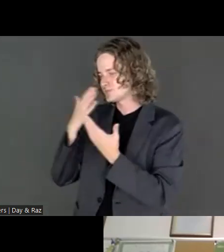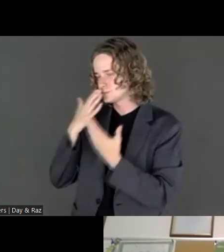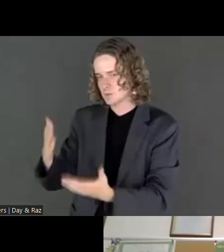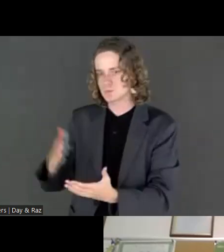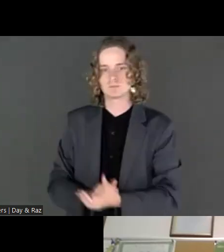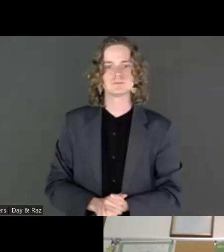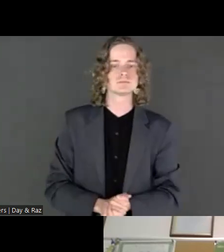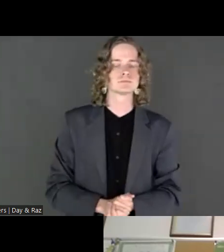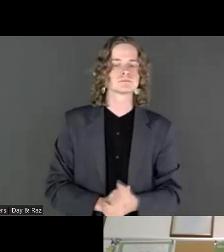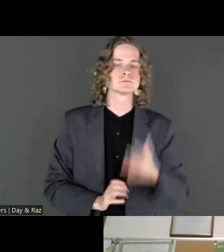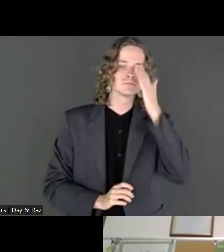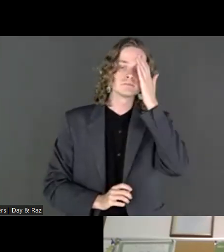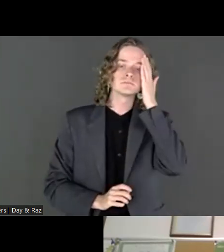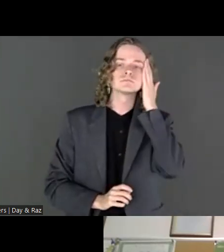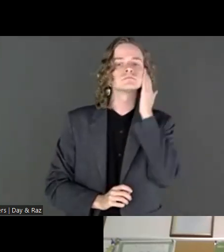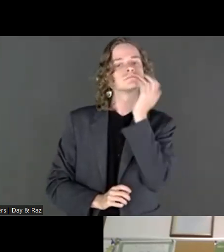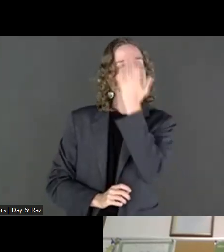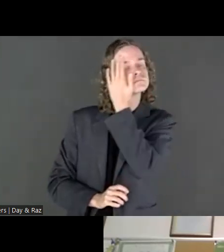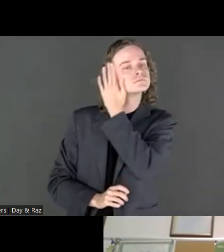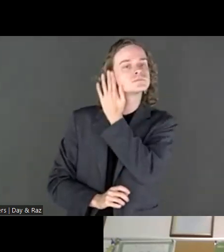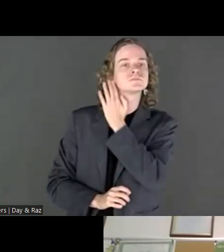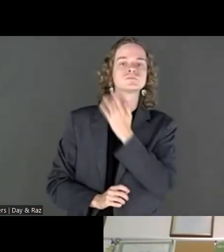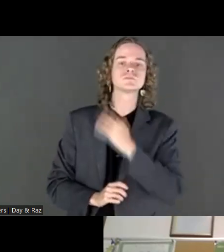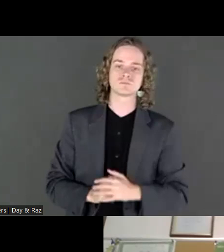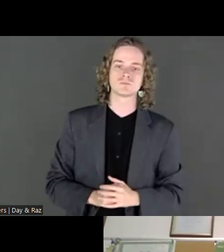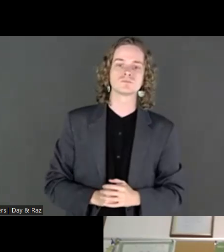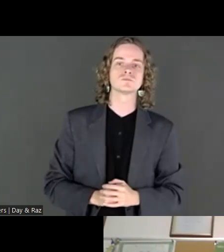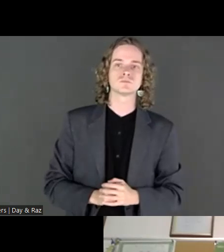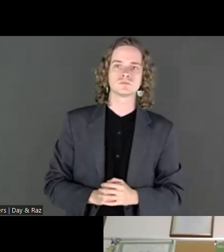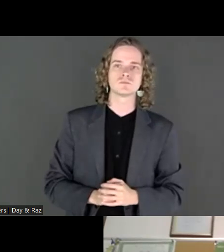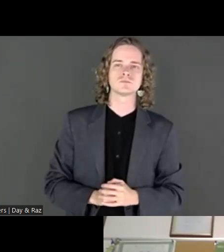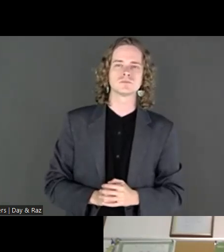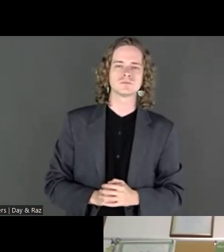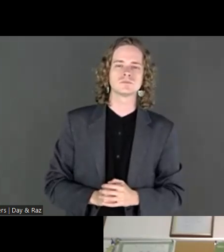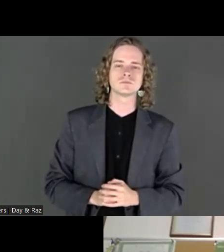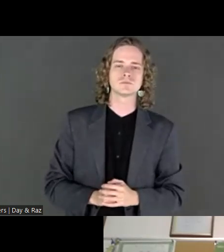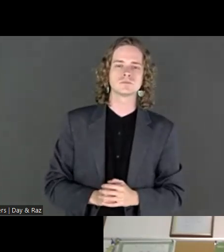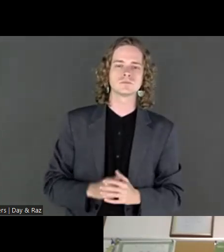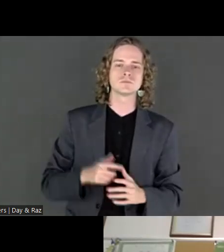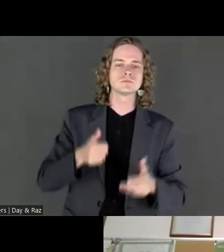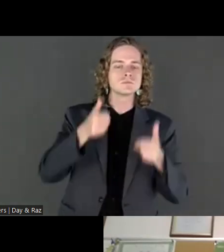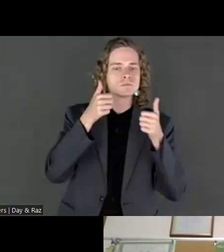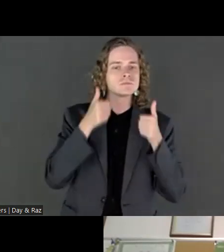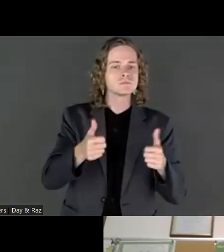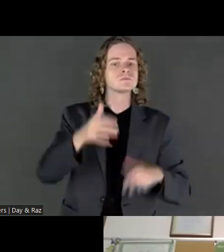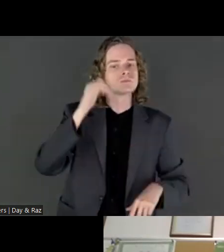to time, but I think you'll rise very well. It's not resistance is maybe lack of knowledge.